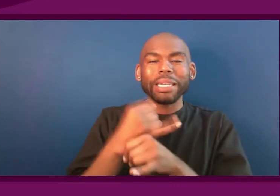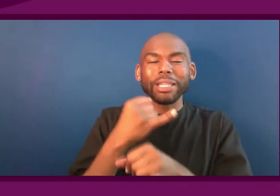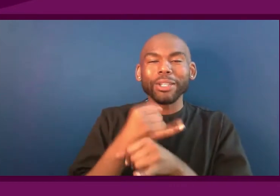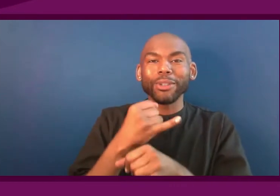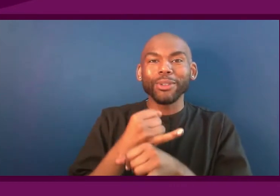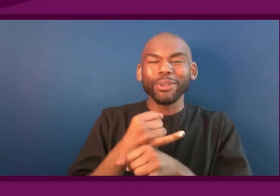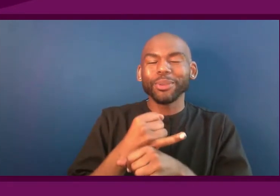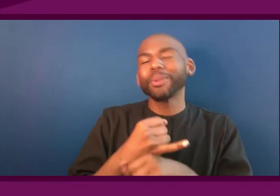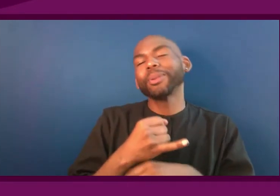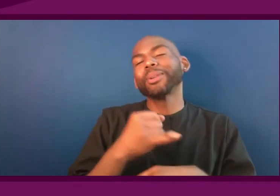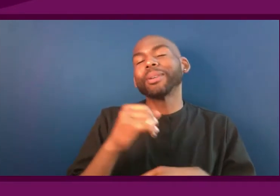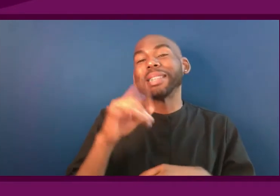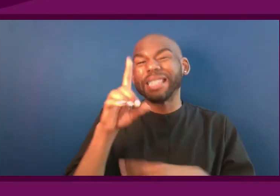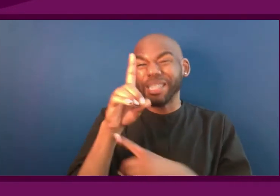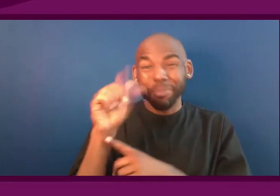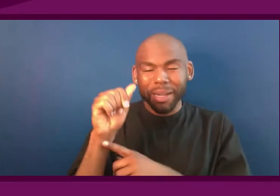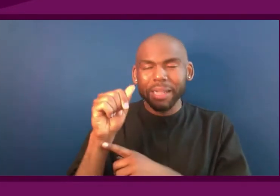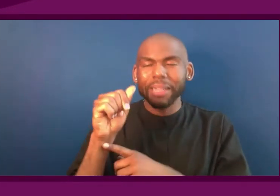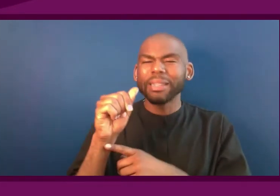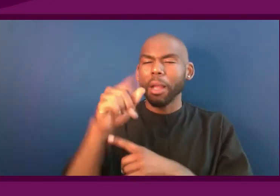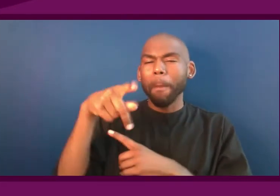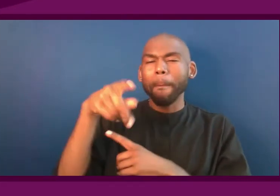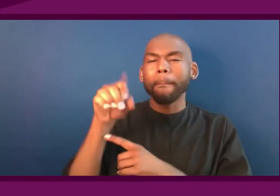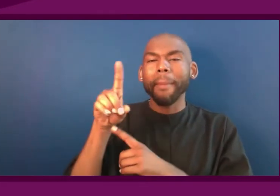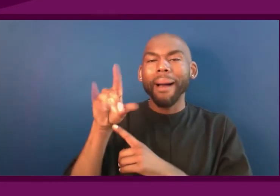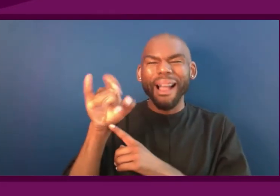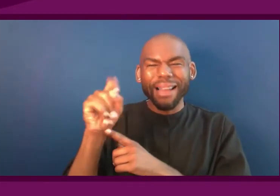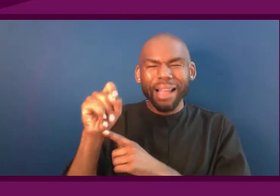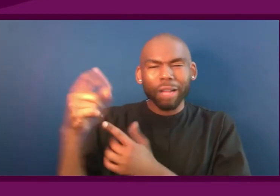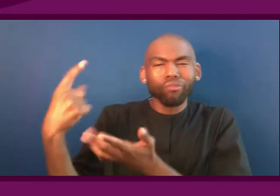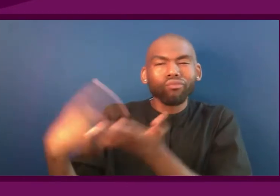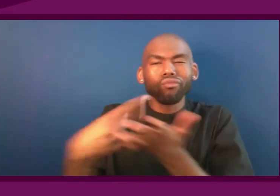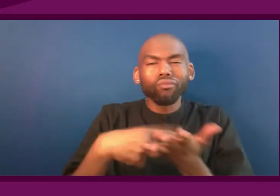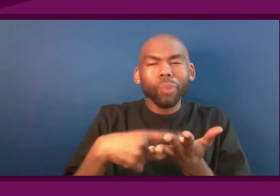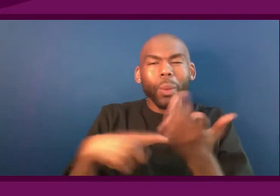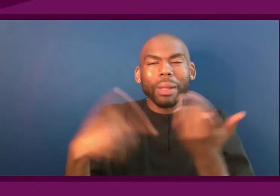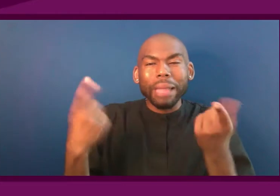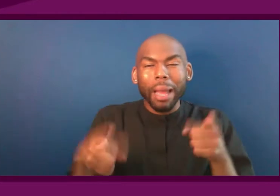Debra has been a global disability inclusion strategist for the past 20 years. She's a market